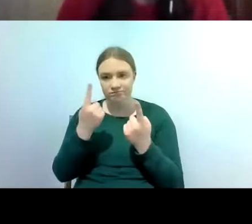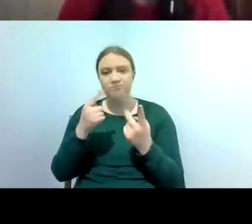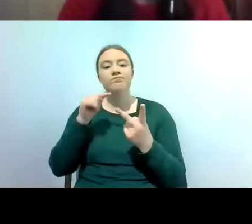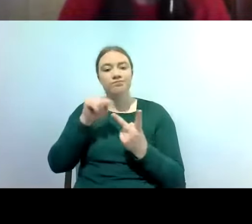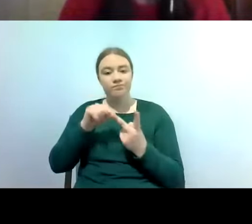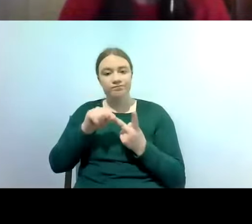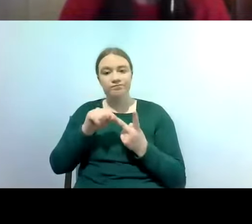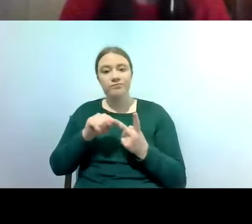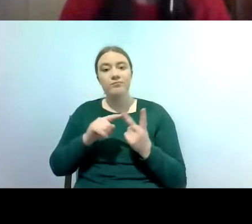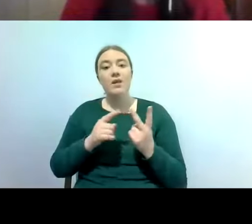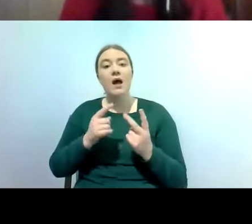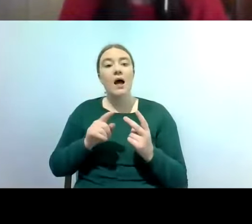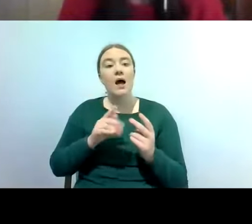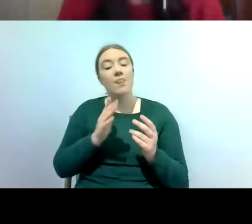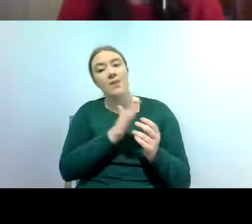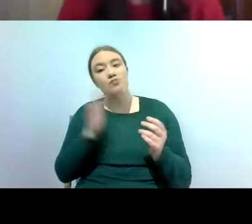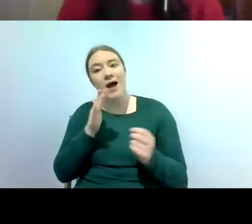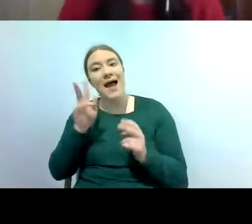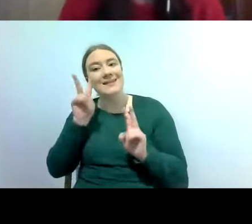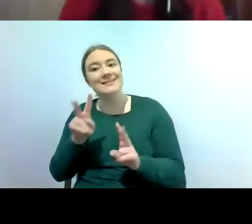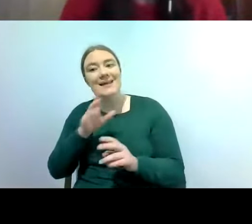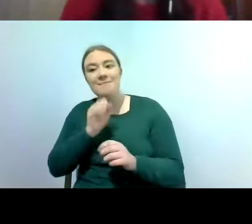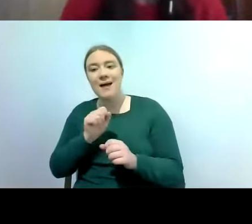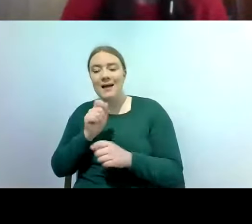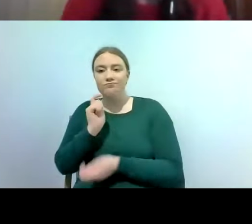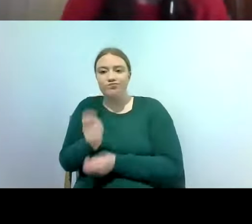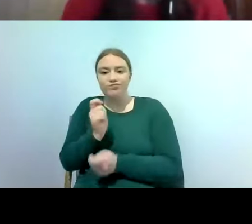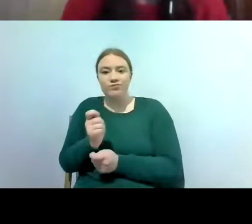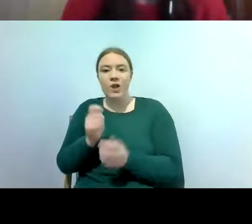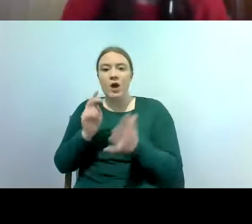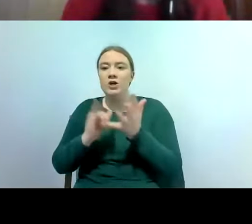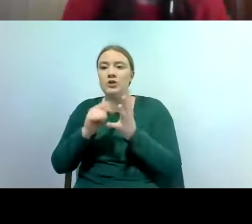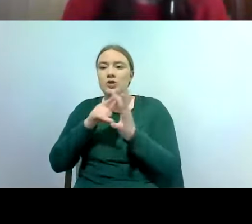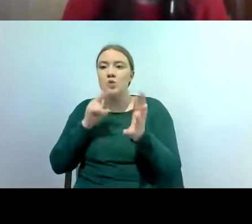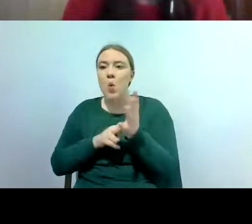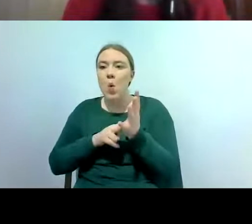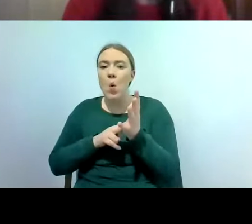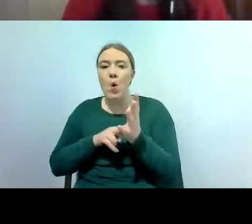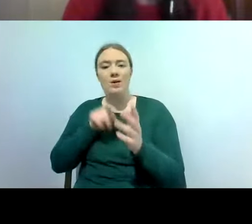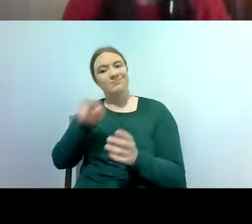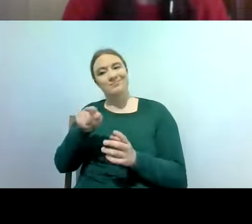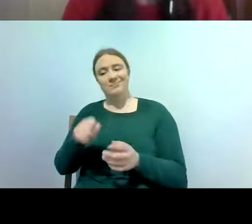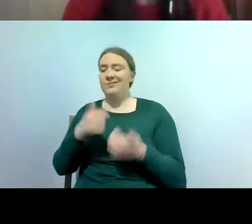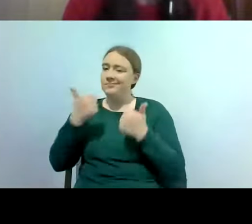on the right hand side that's shawn nurse he's been instrumental in us catching barbell